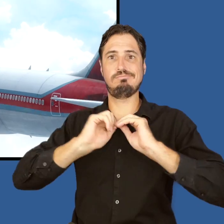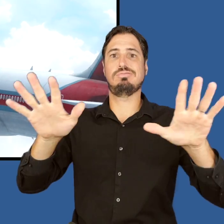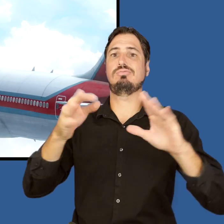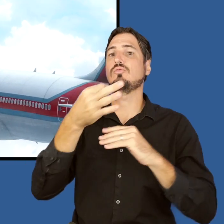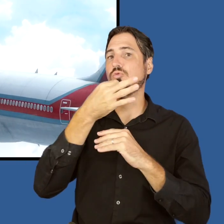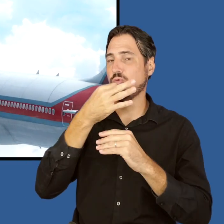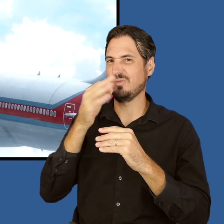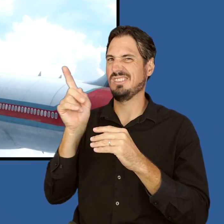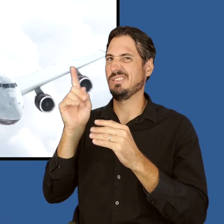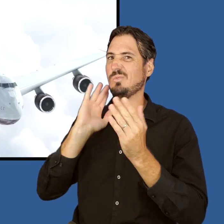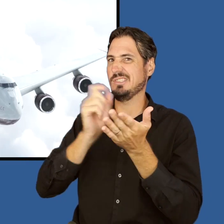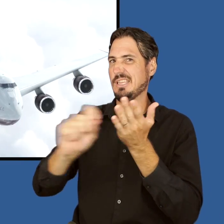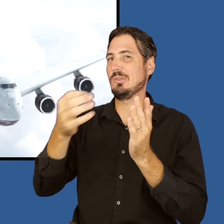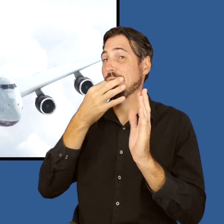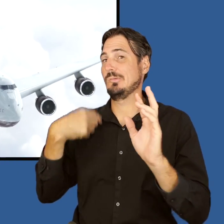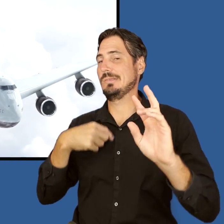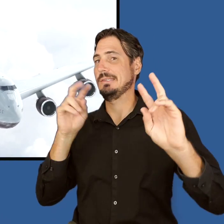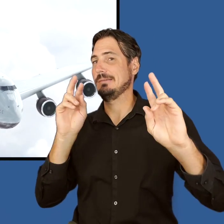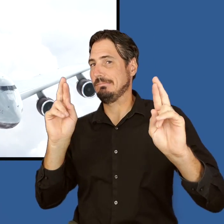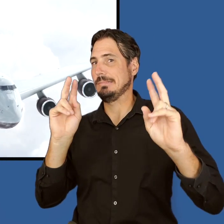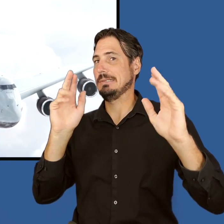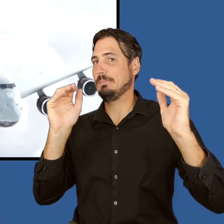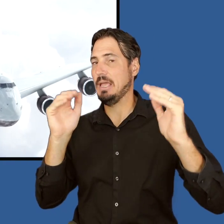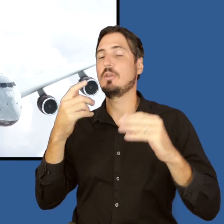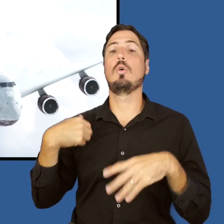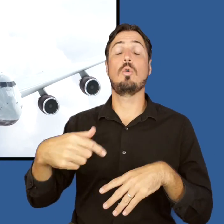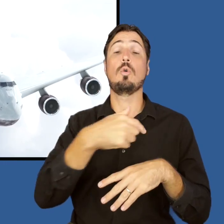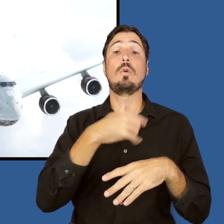We will be providing more details on the Governor’s travel plan as we are informed…